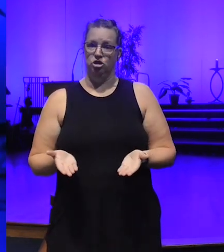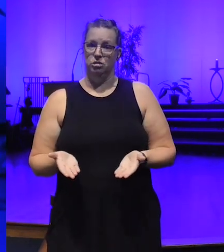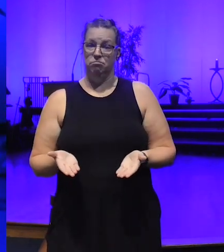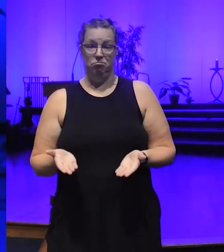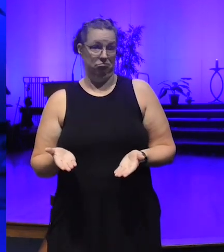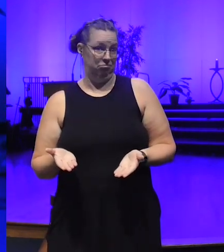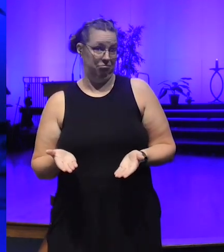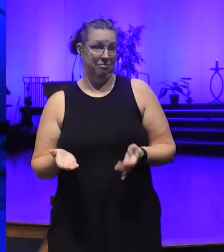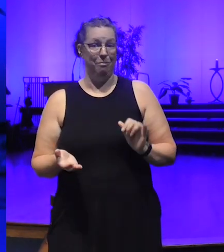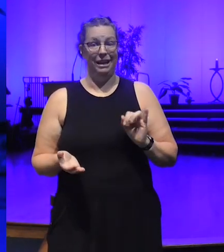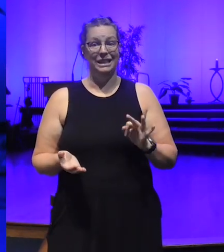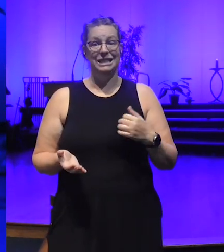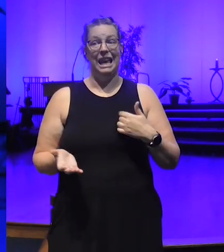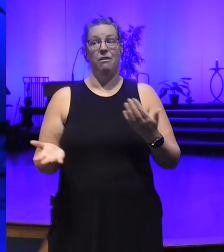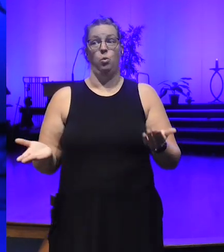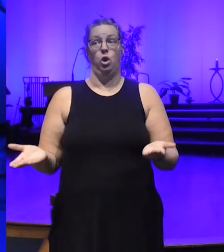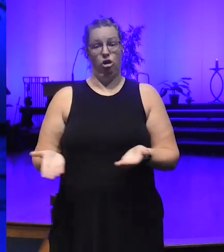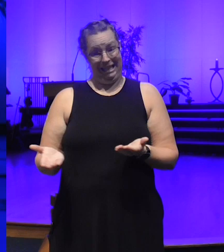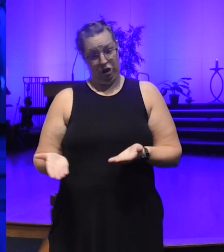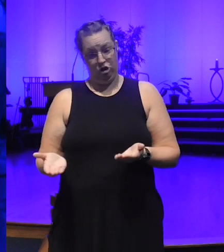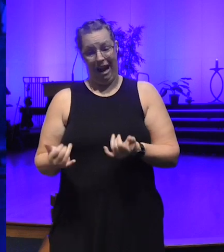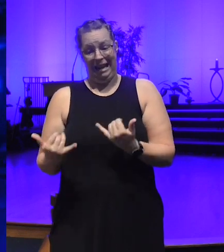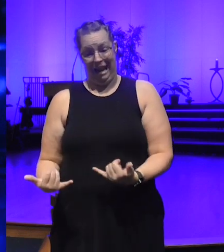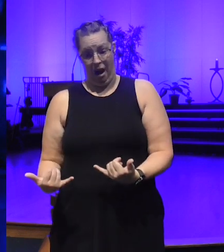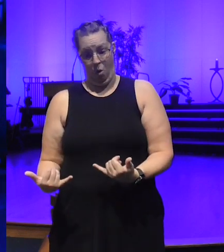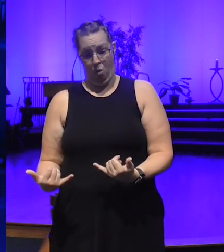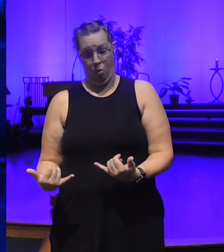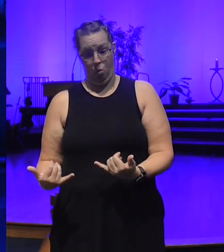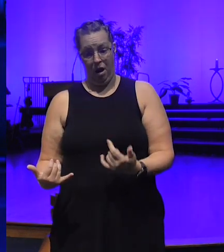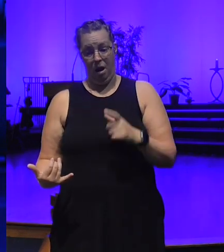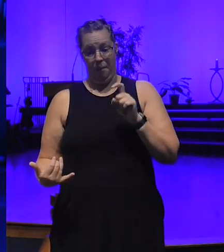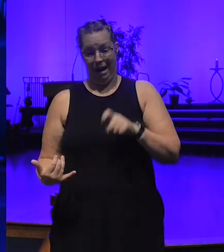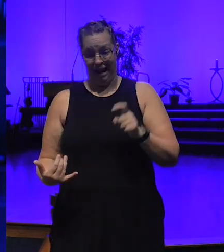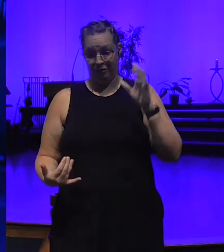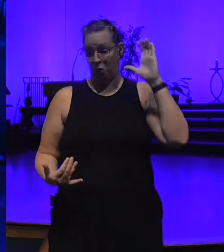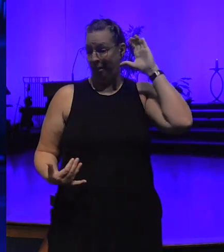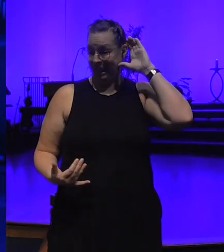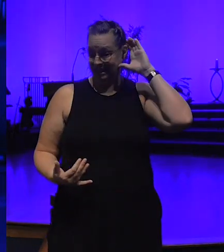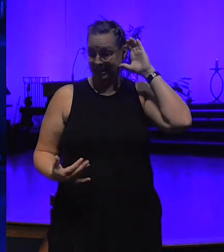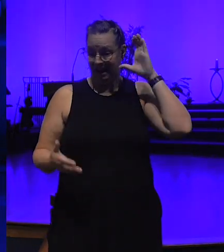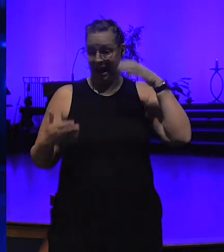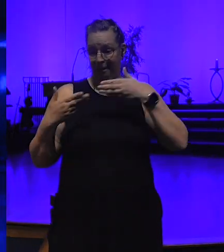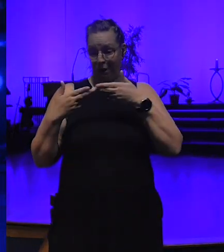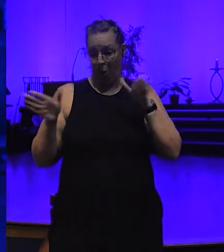to have to be right here and right now we might have to listen to all the feelings